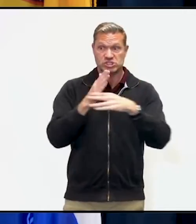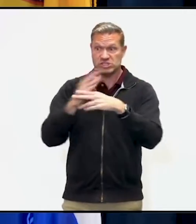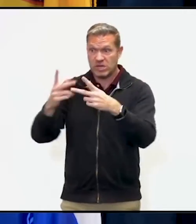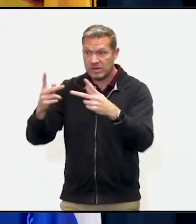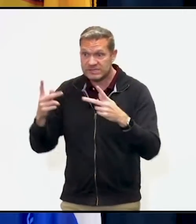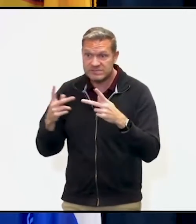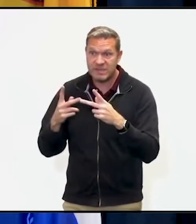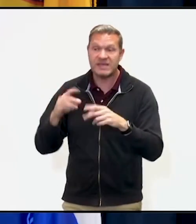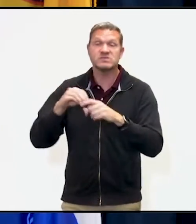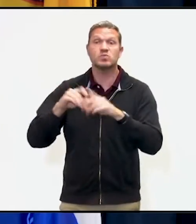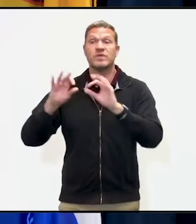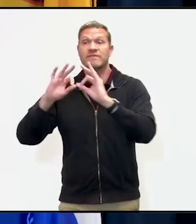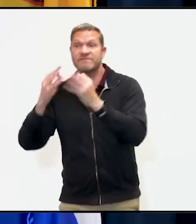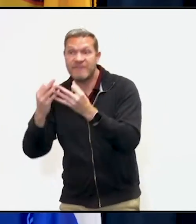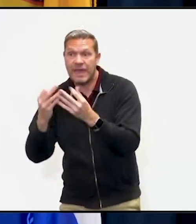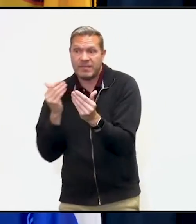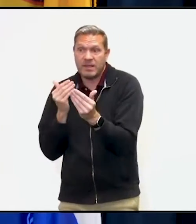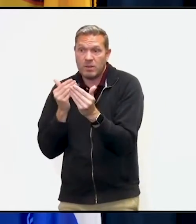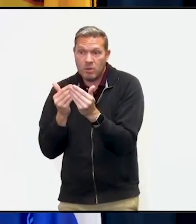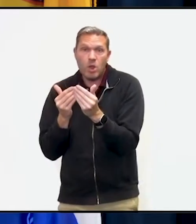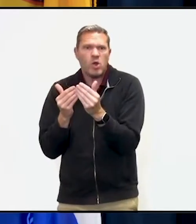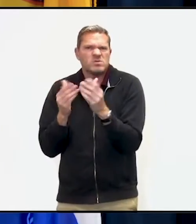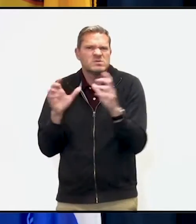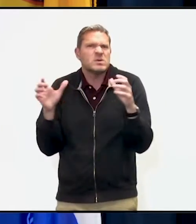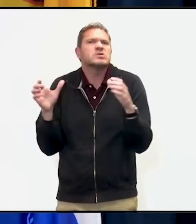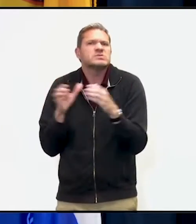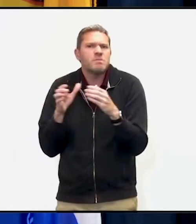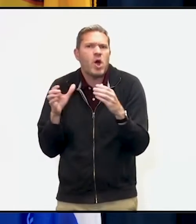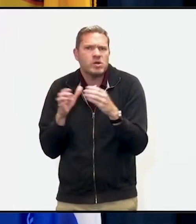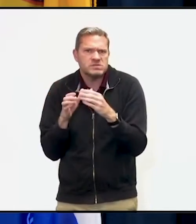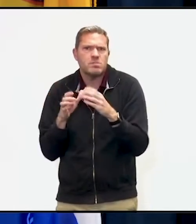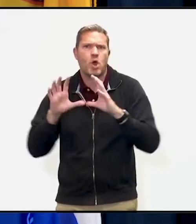family or those that are in our immediate group. Small, small household groups.